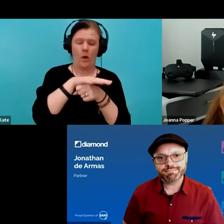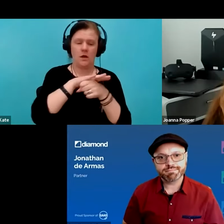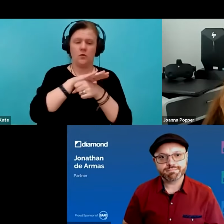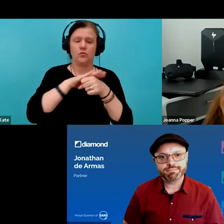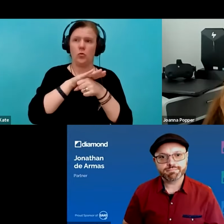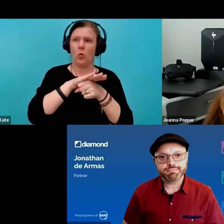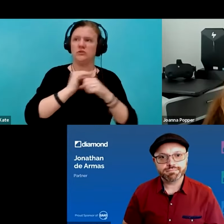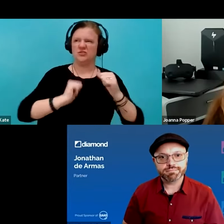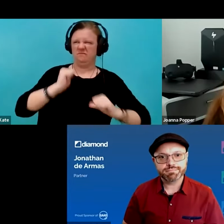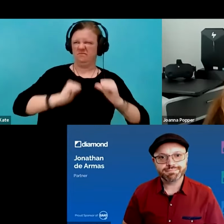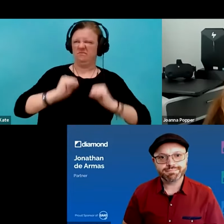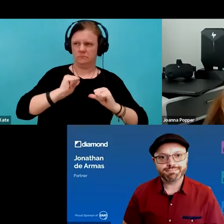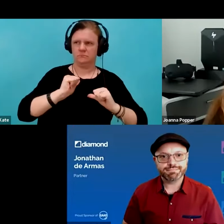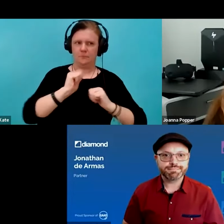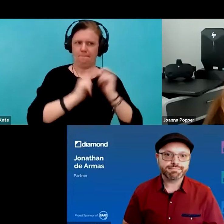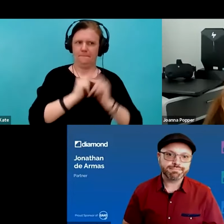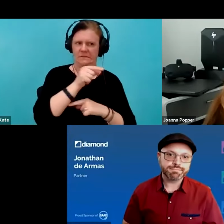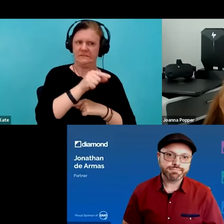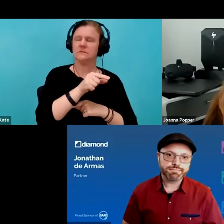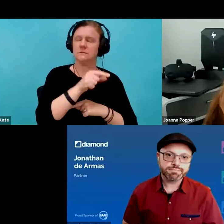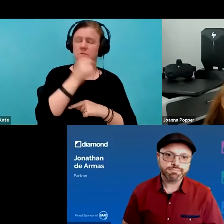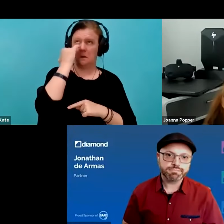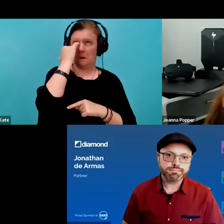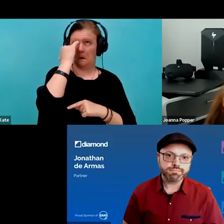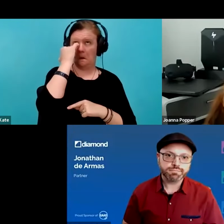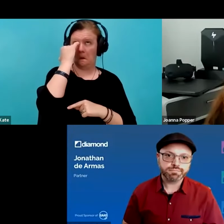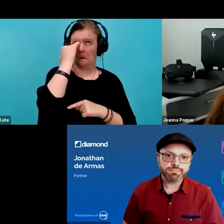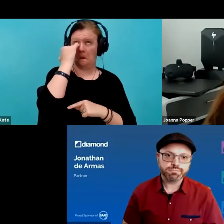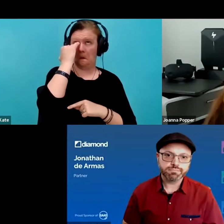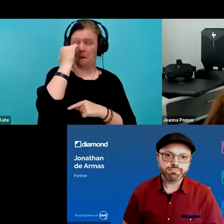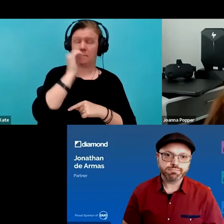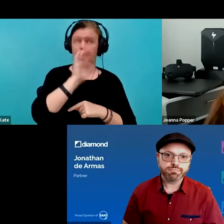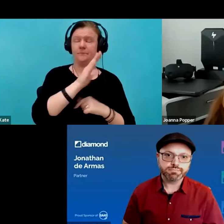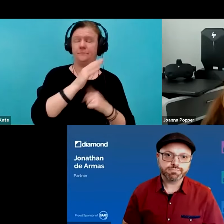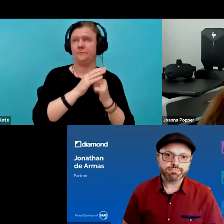that we work with that you know that there are many, many of them are